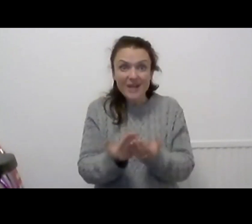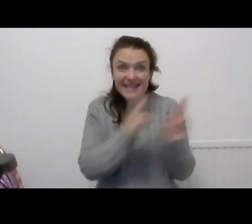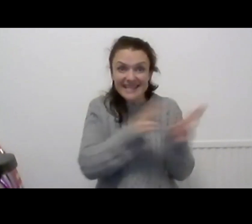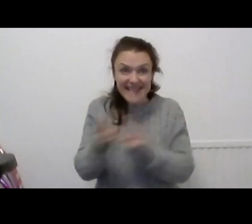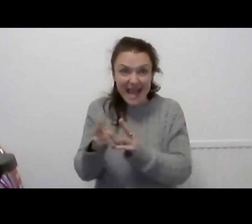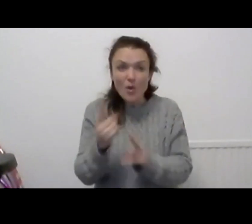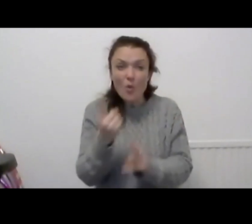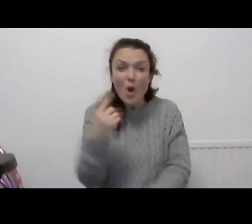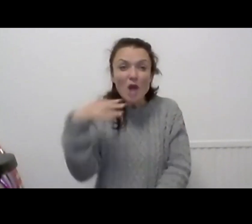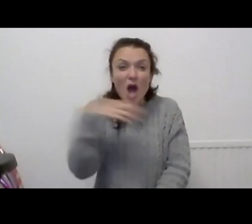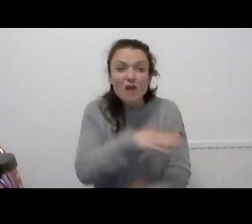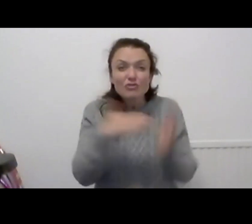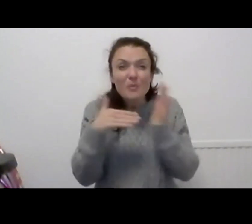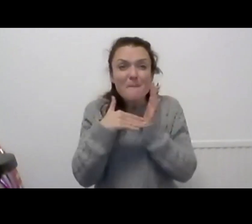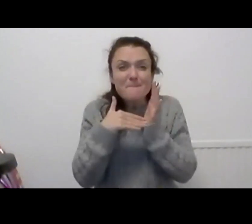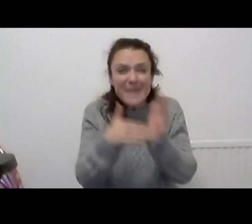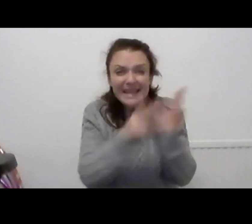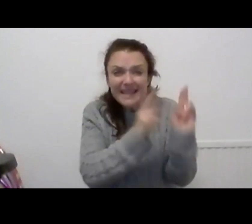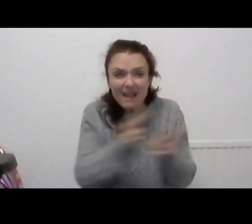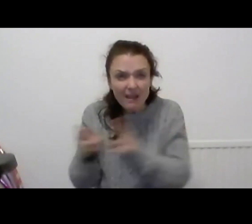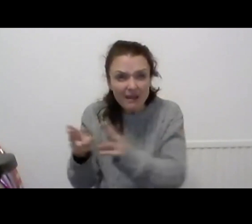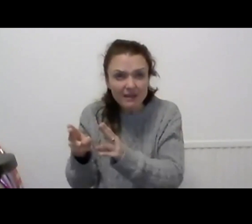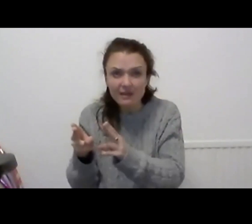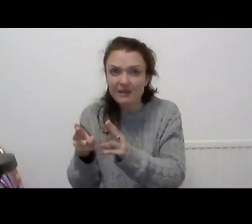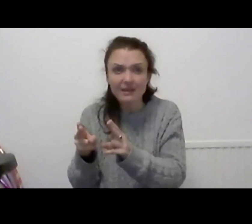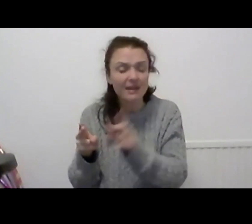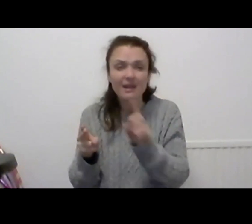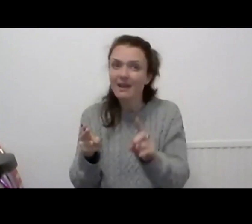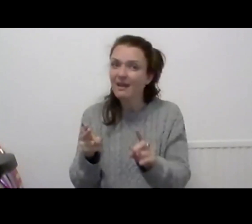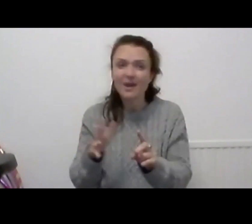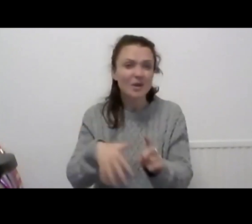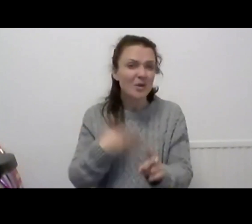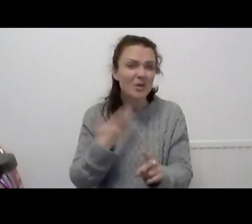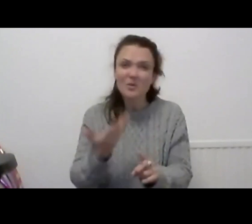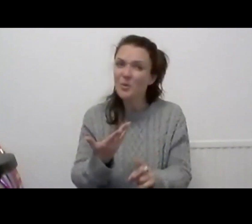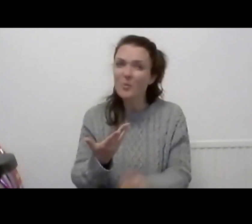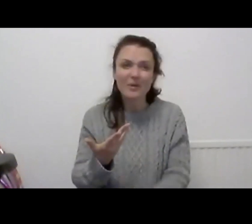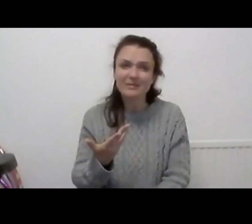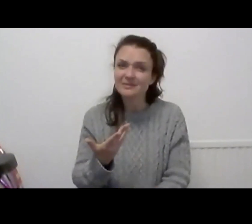That's not the kind of statistics that we want to keep on hearing. And But sadly, we are going to